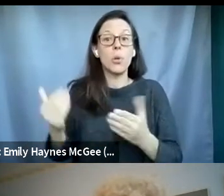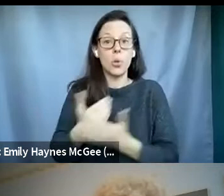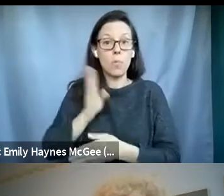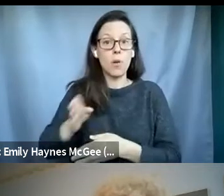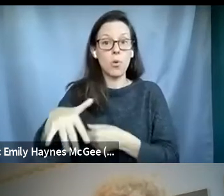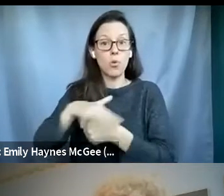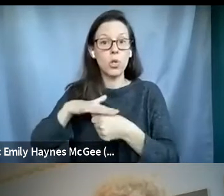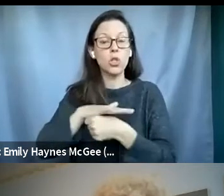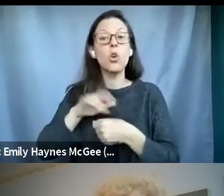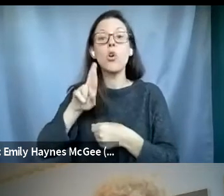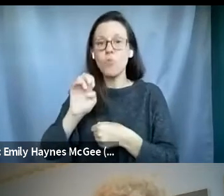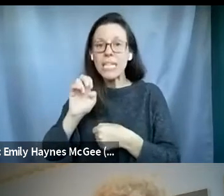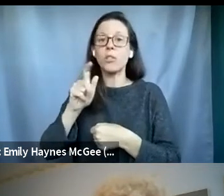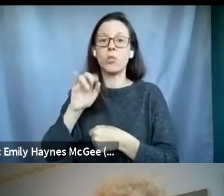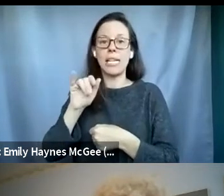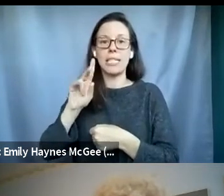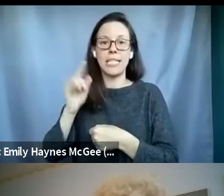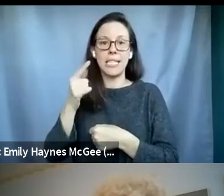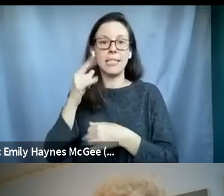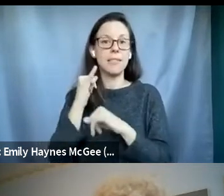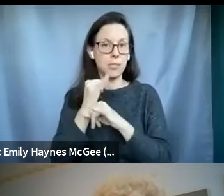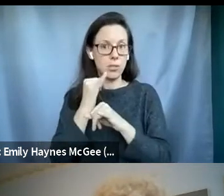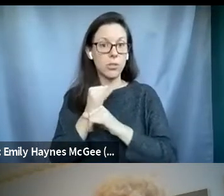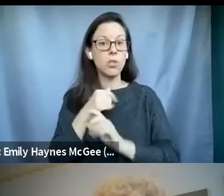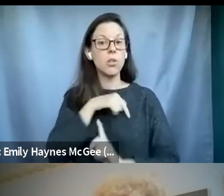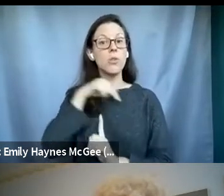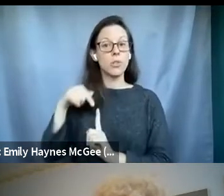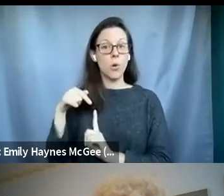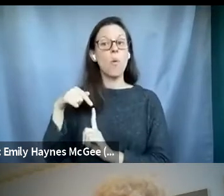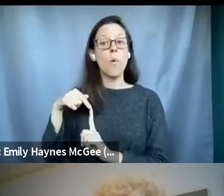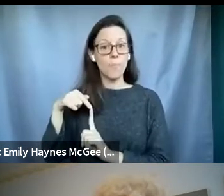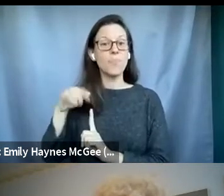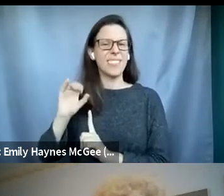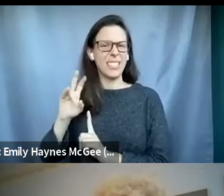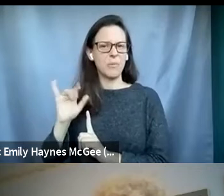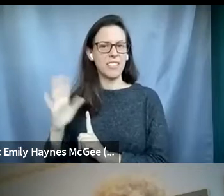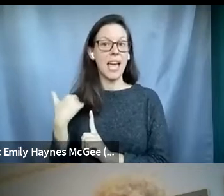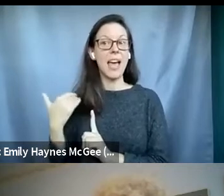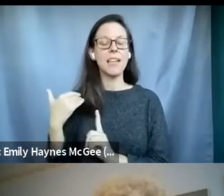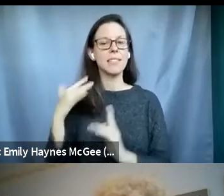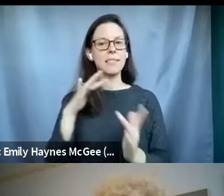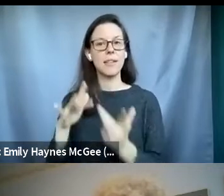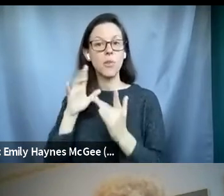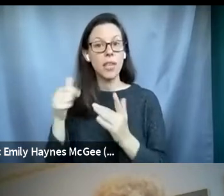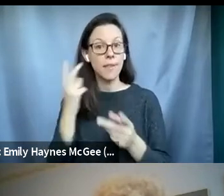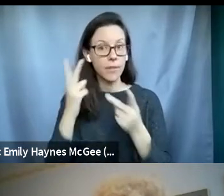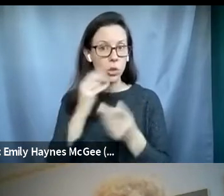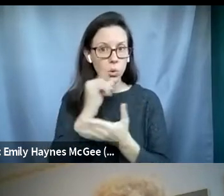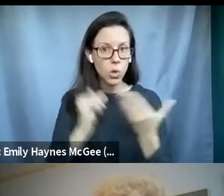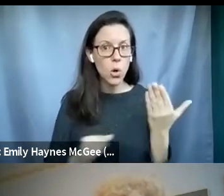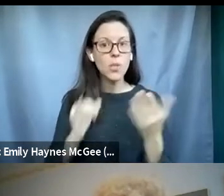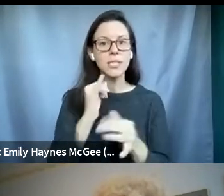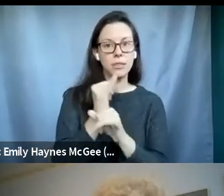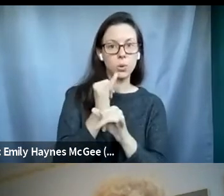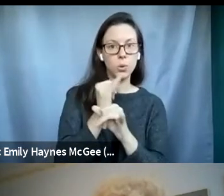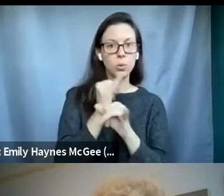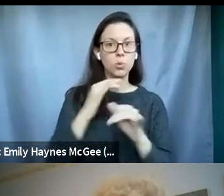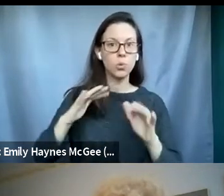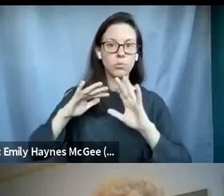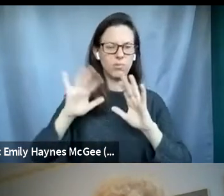So they have the a network of other visual arts institutions around the country and we